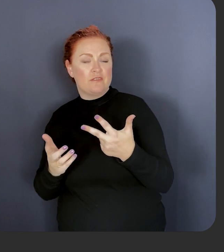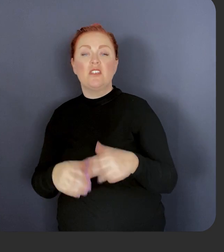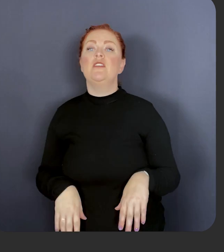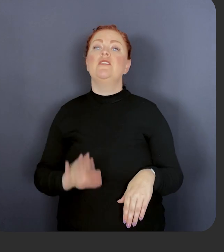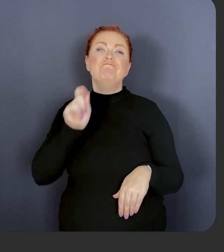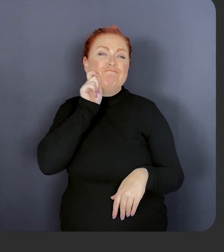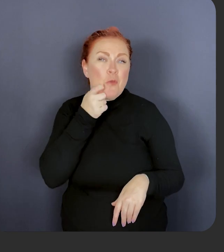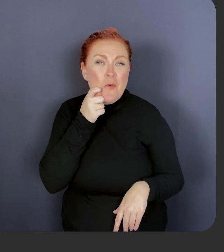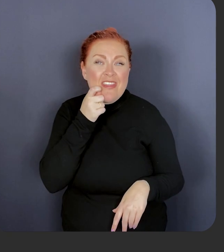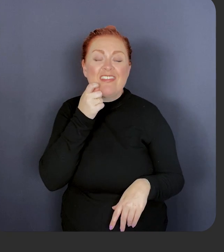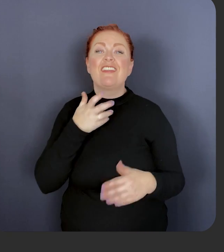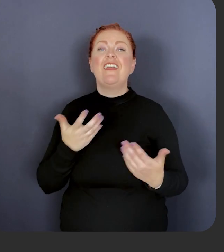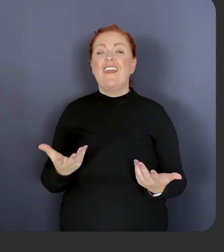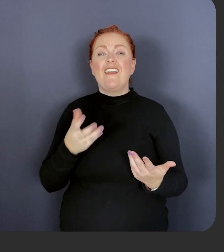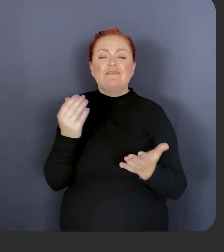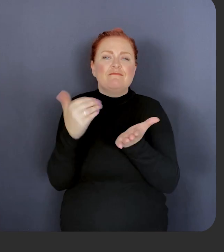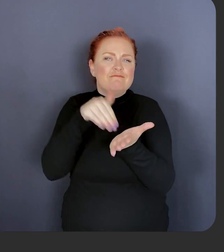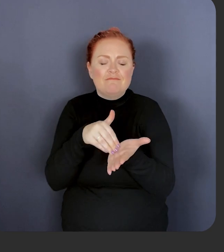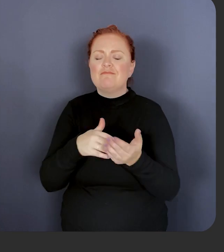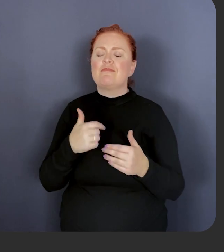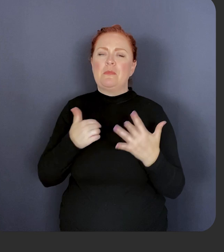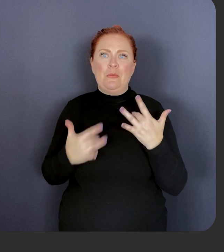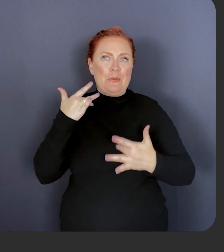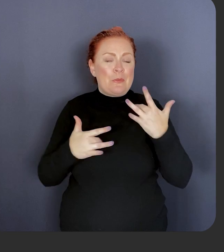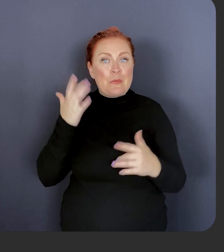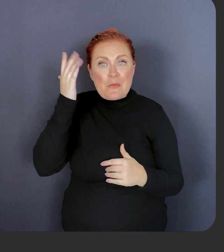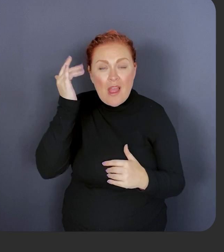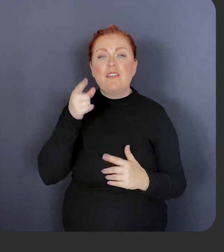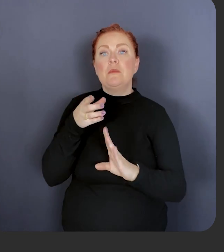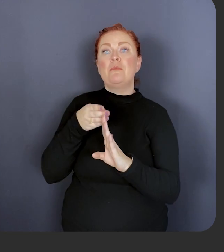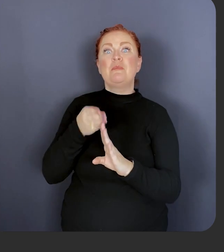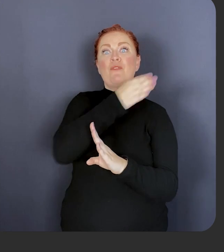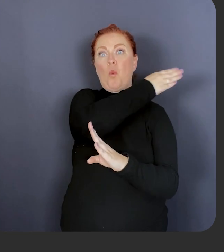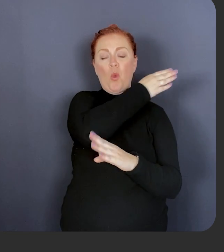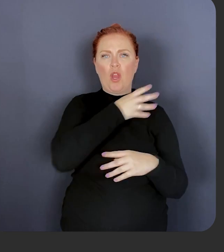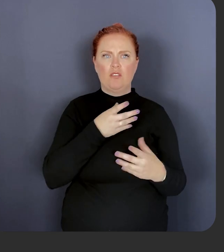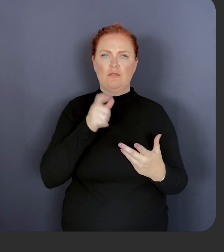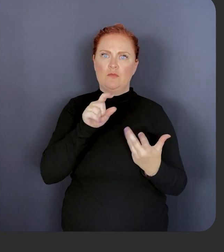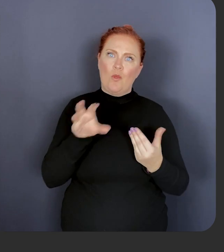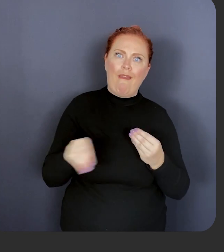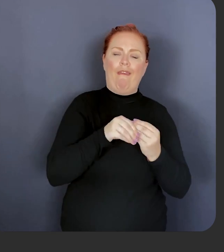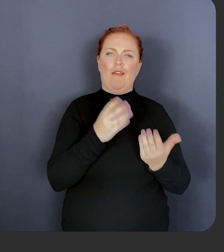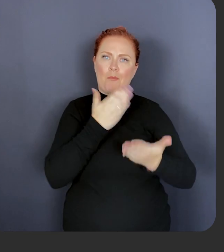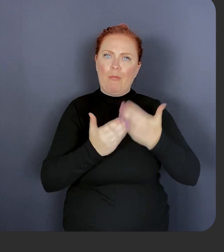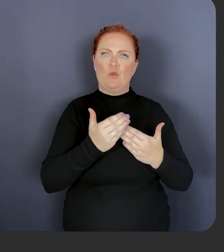That's super cool. And again, I'm just really excited because, again, previously, you would have had to add and manually manage